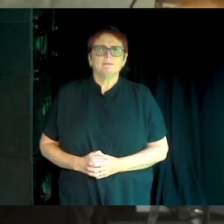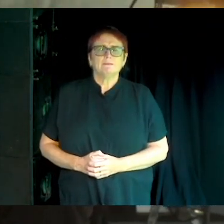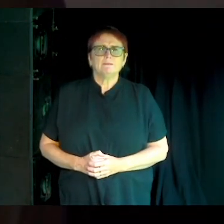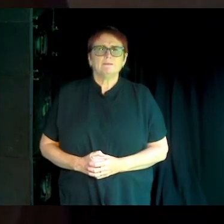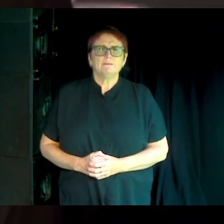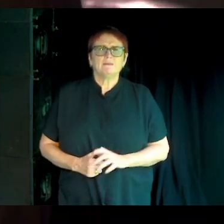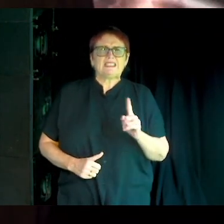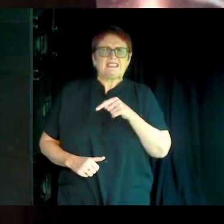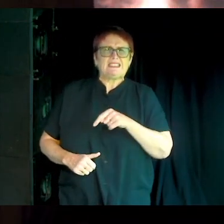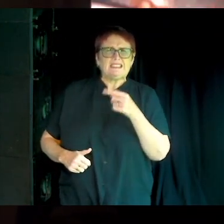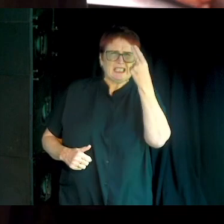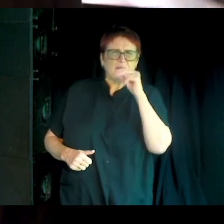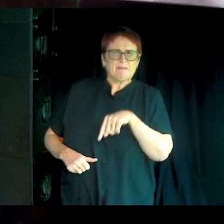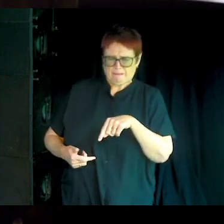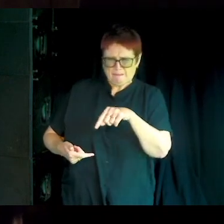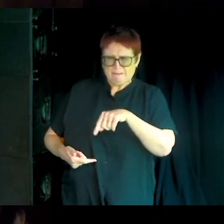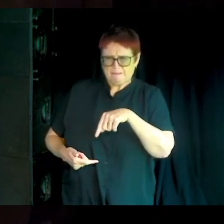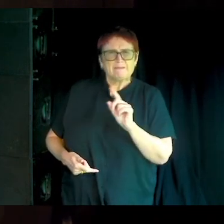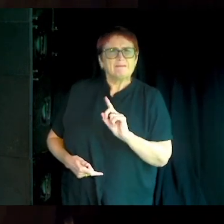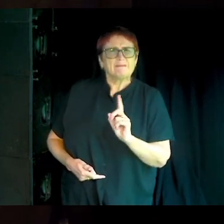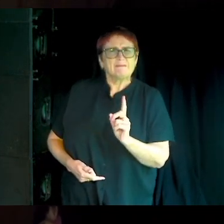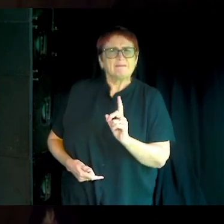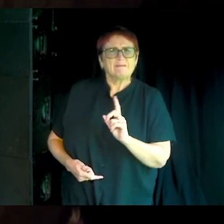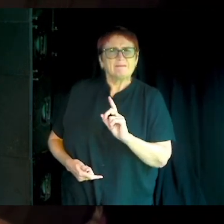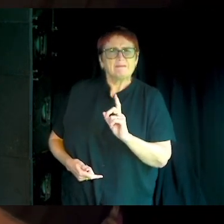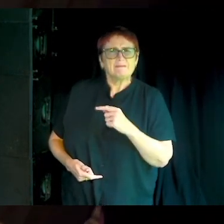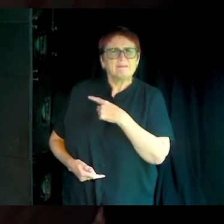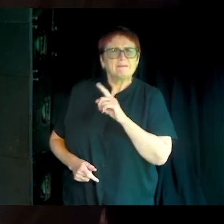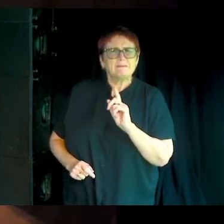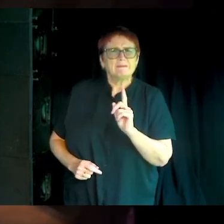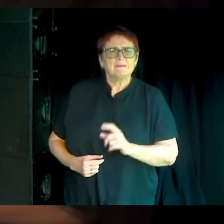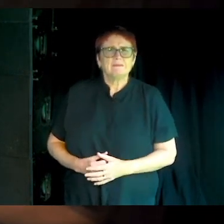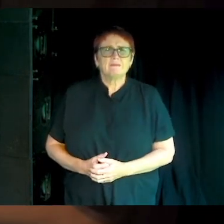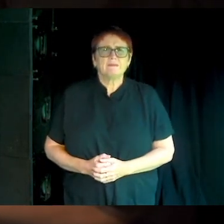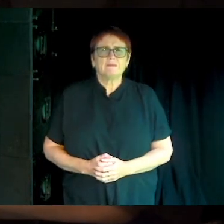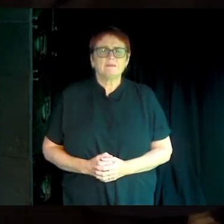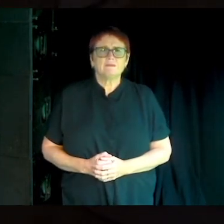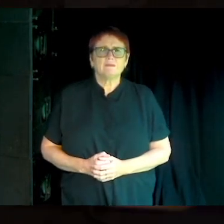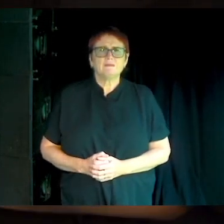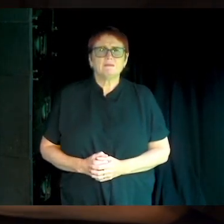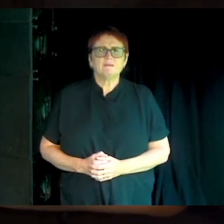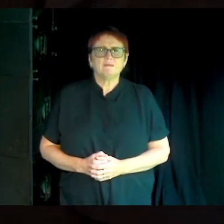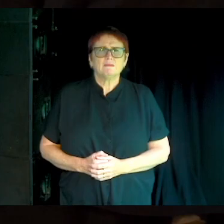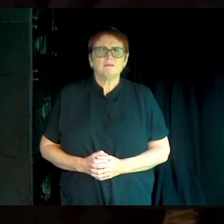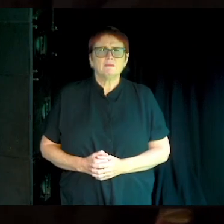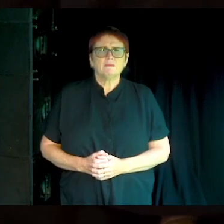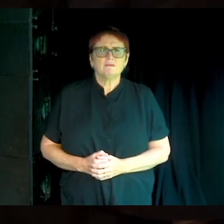what do you call this Emily this part this bit I think it's a stringy I always call it a stringy